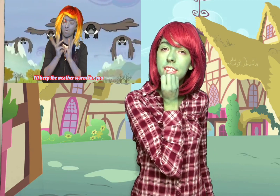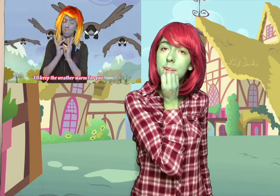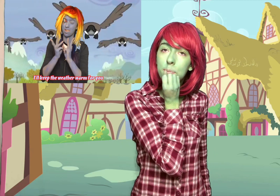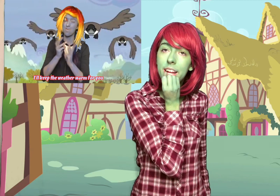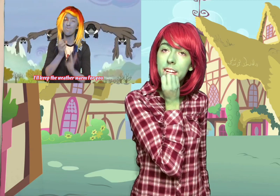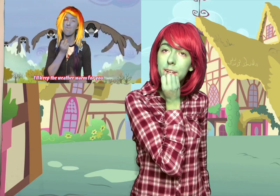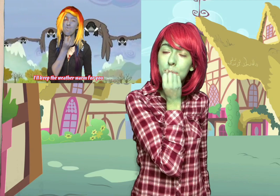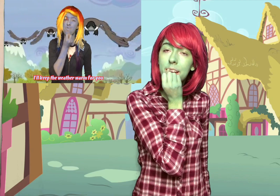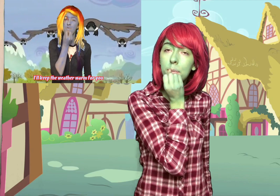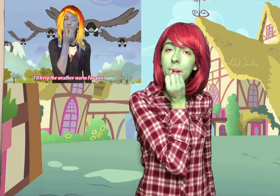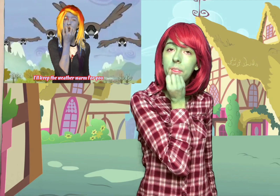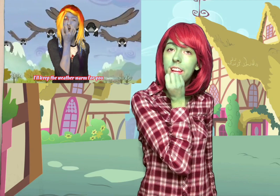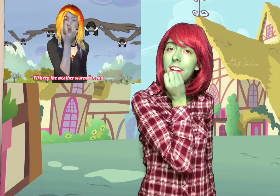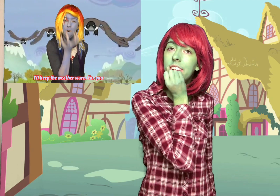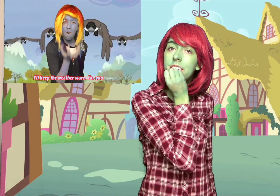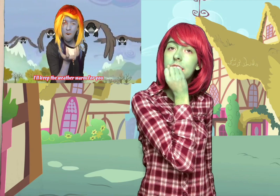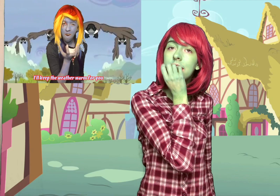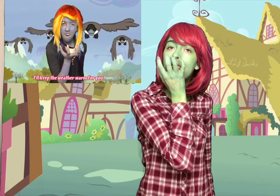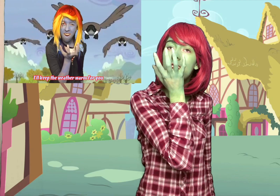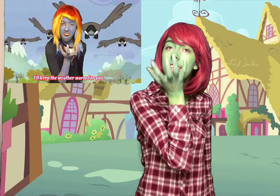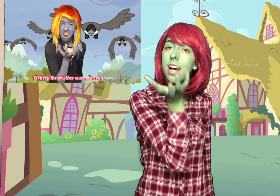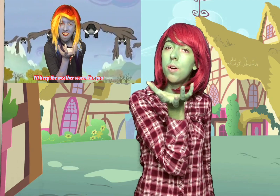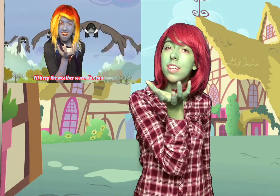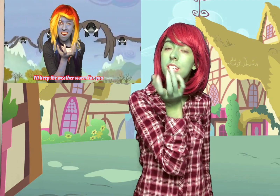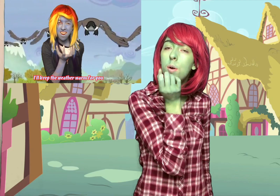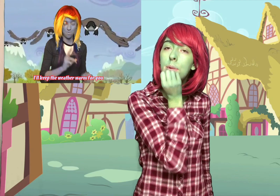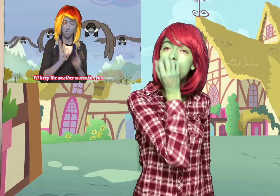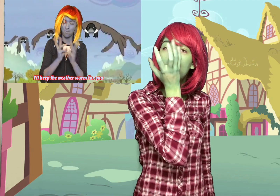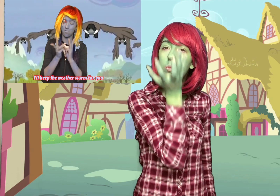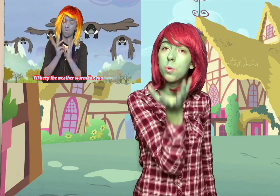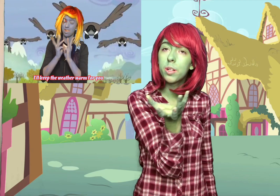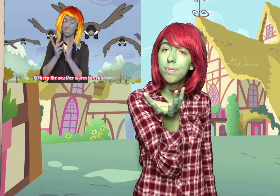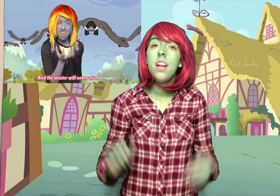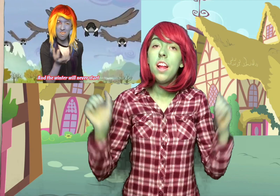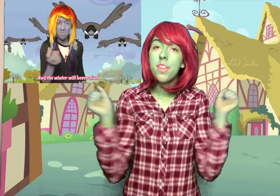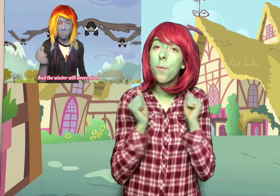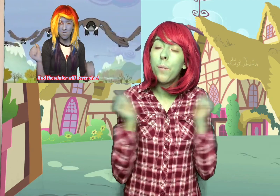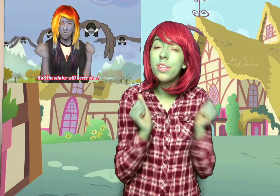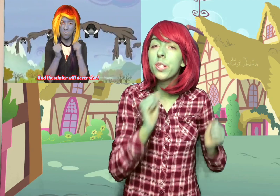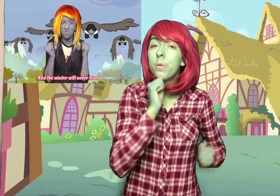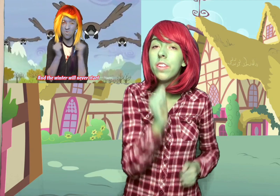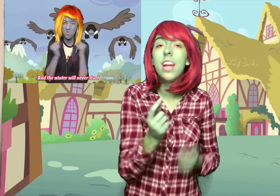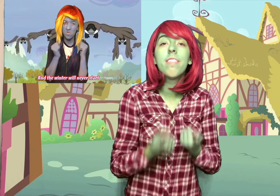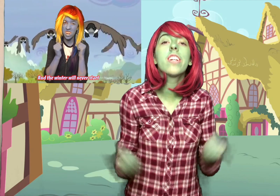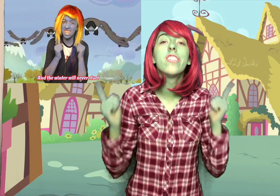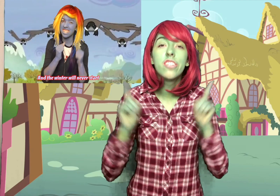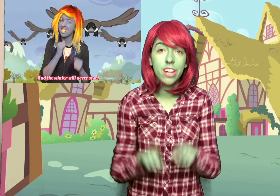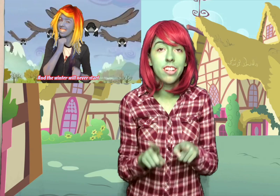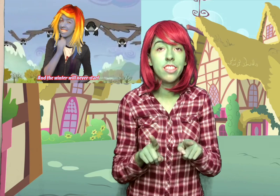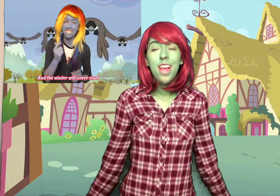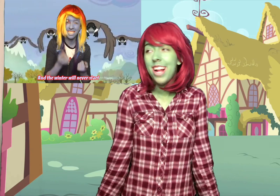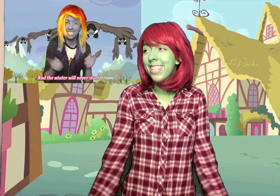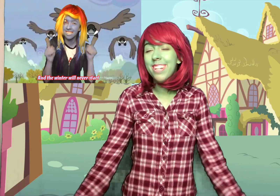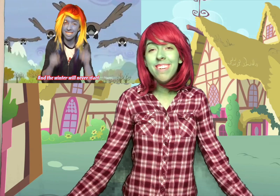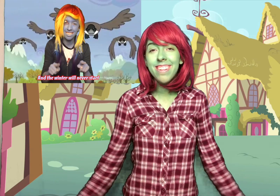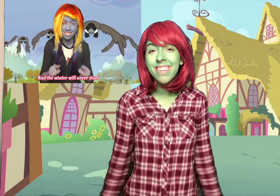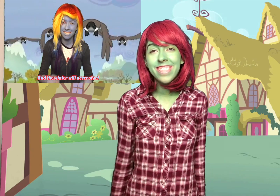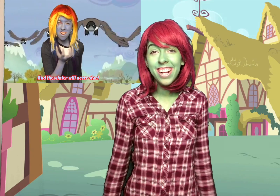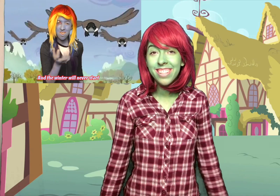like by your by your mouth and extends out as it opens WARM "and the winter will never start" and you know all those signs